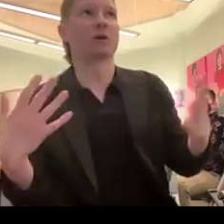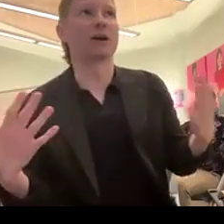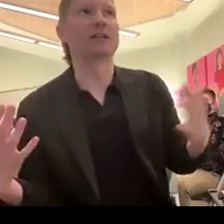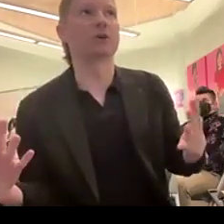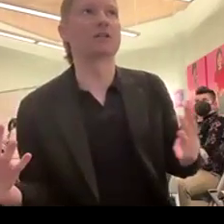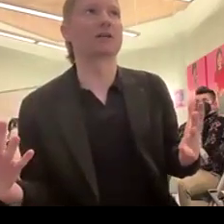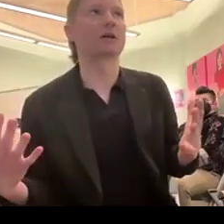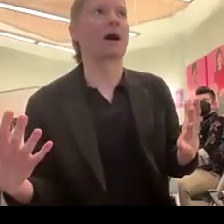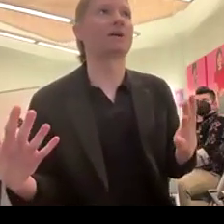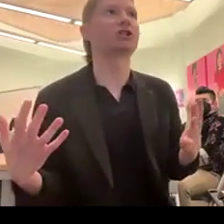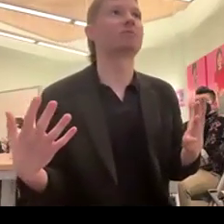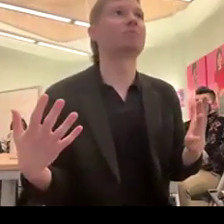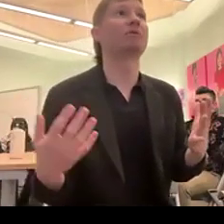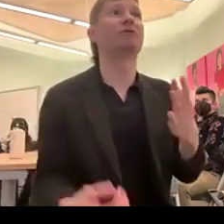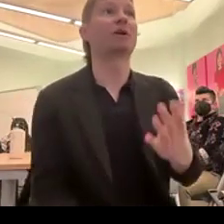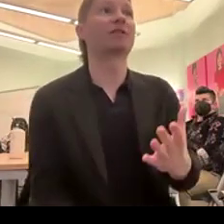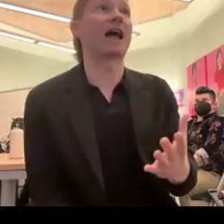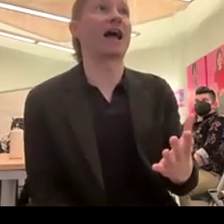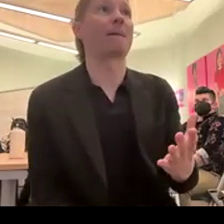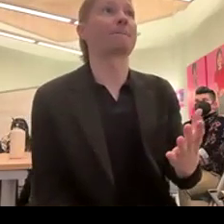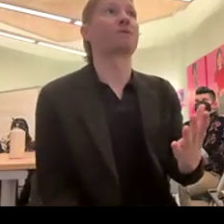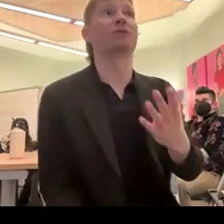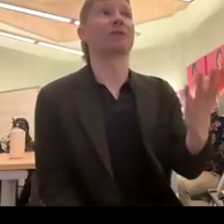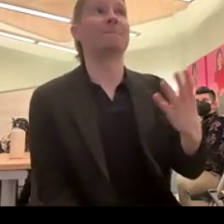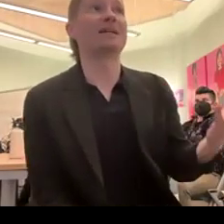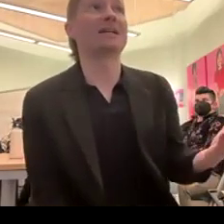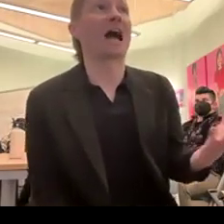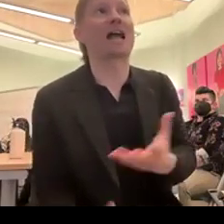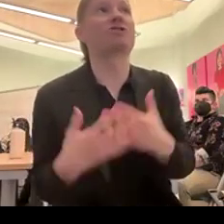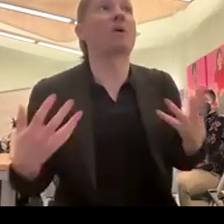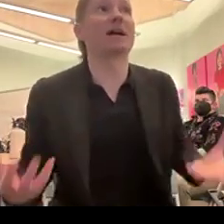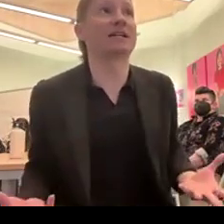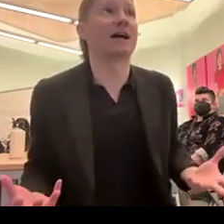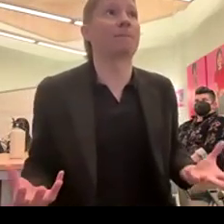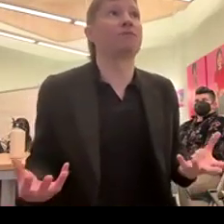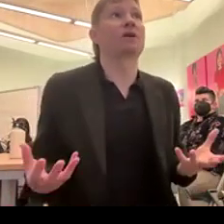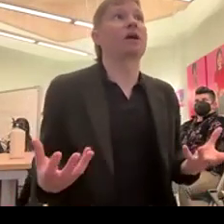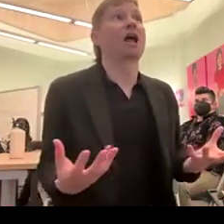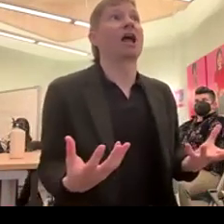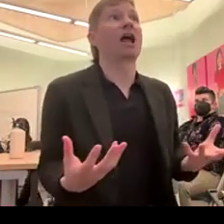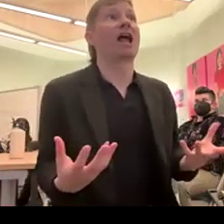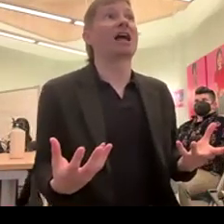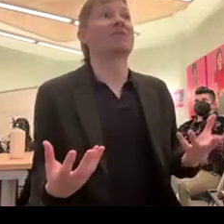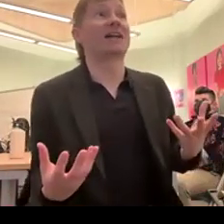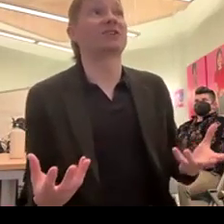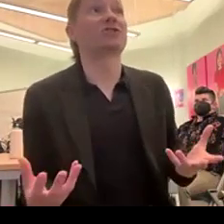I know that that college, that they're more friendly towards accommodations. But before that